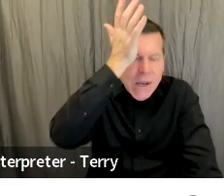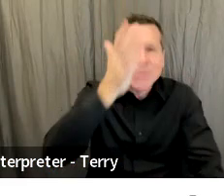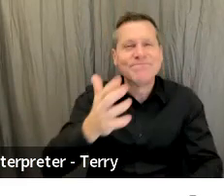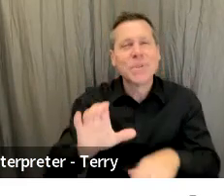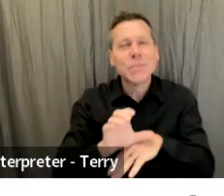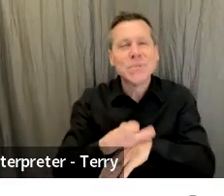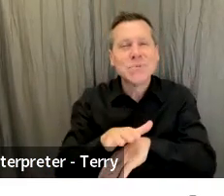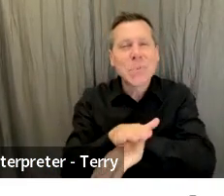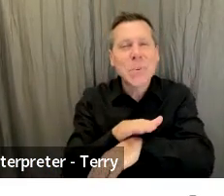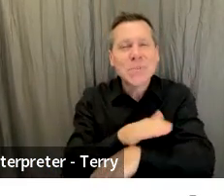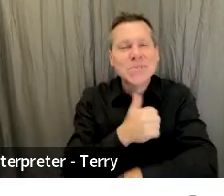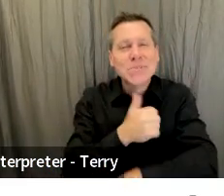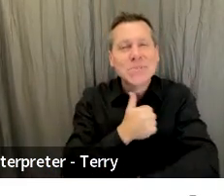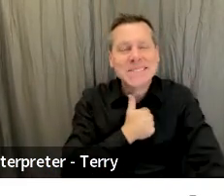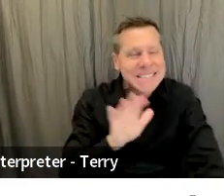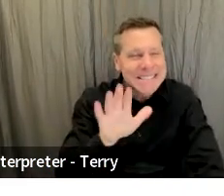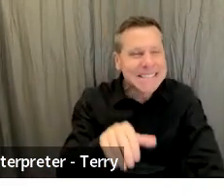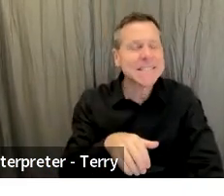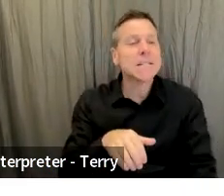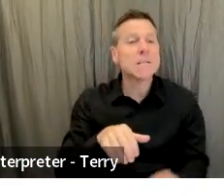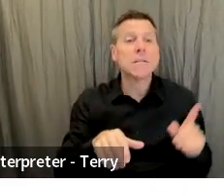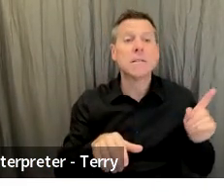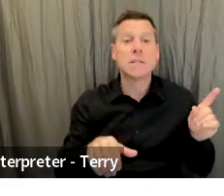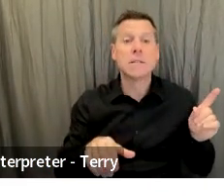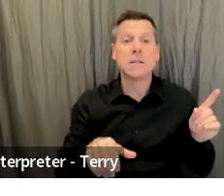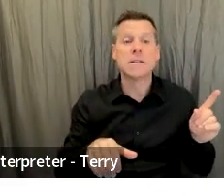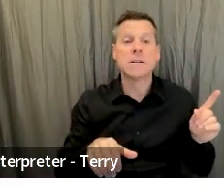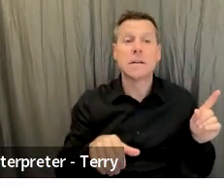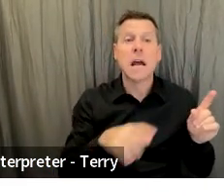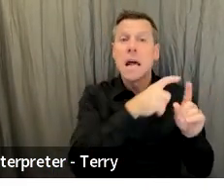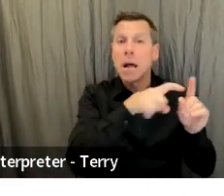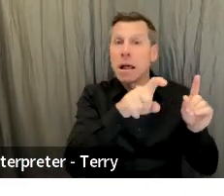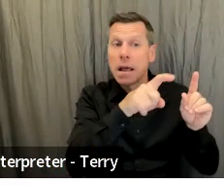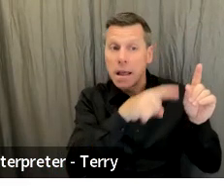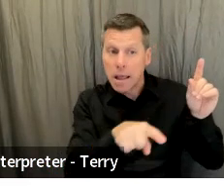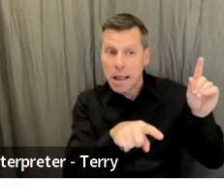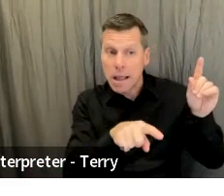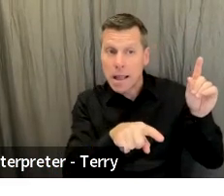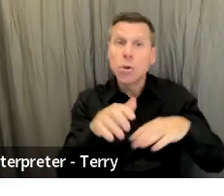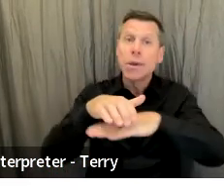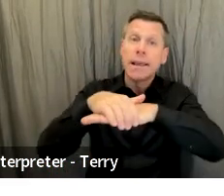And then when you go to English 1 a.m.